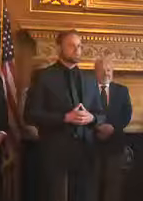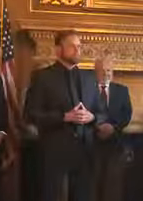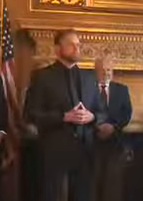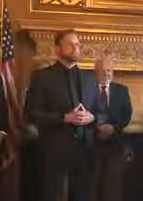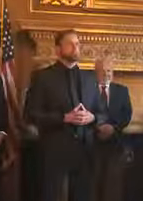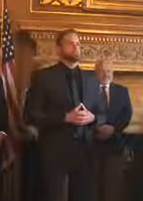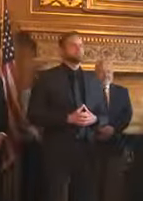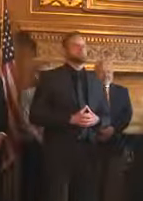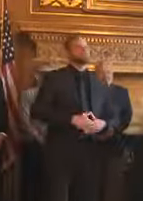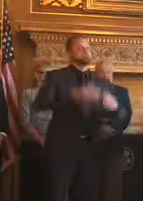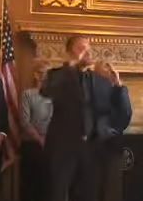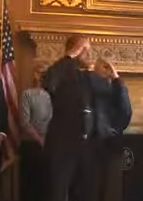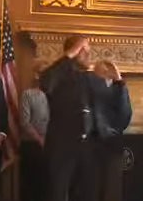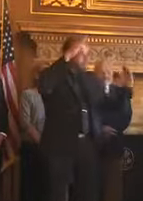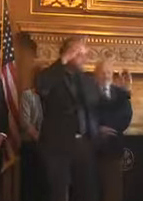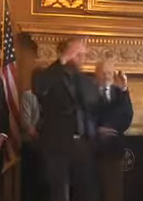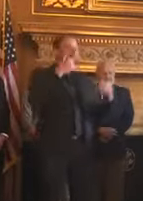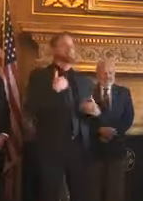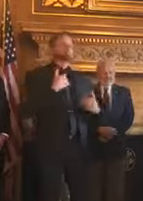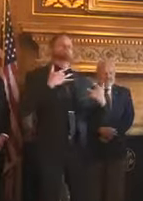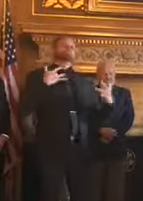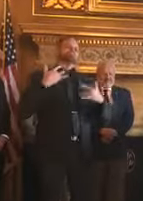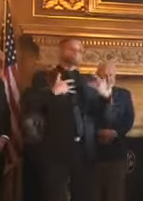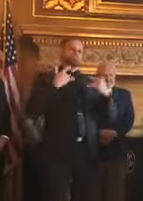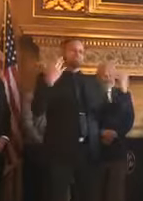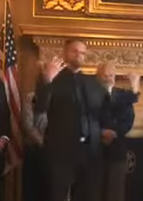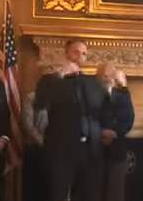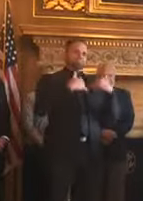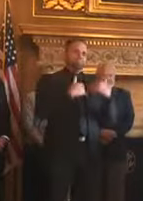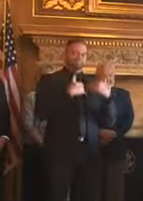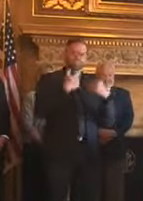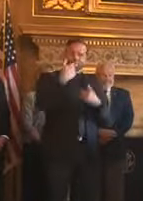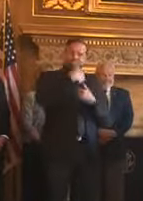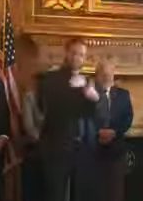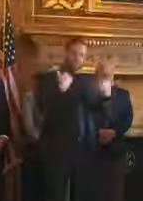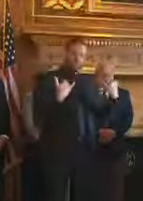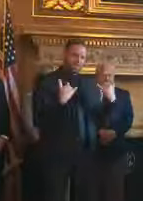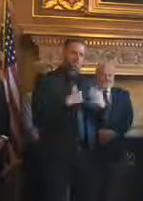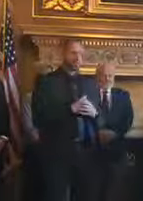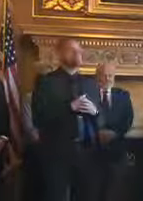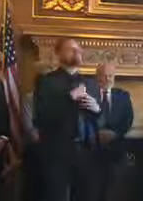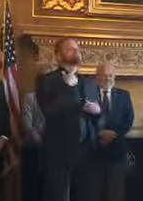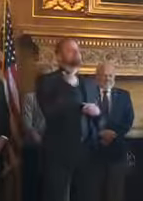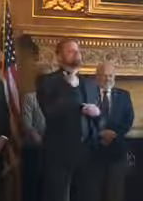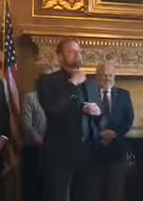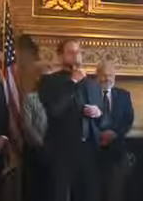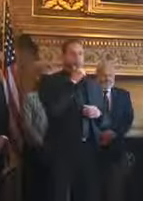I'm Representative Jonathan Brostoff and I am thrilled to be here among such great community